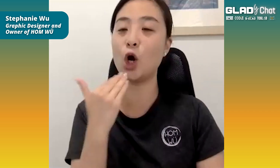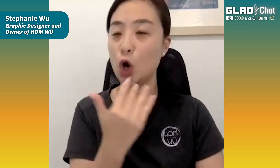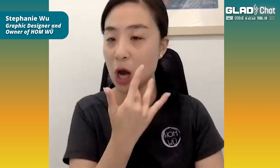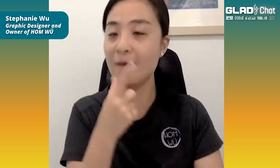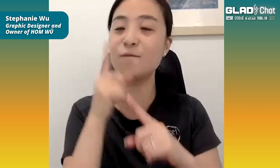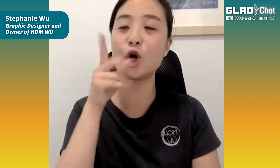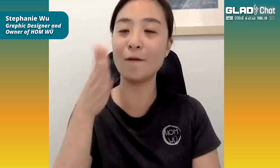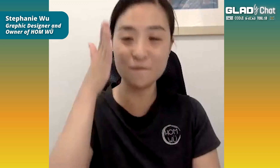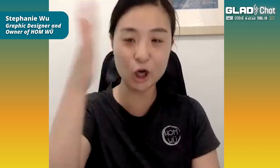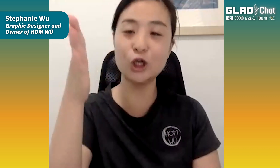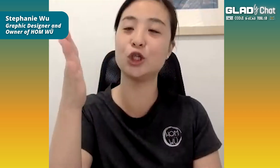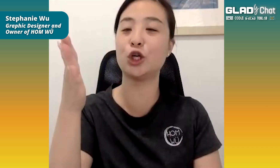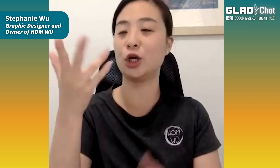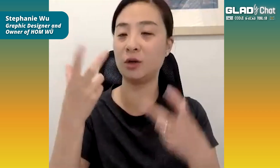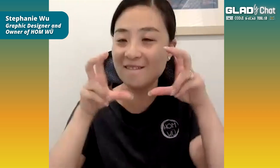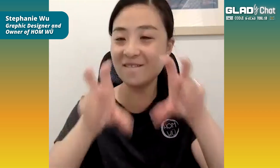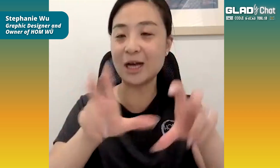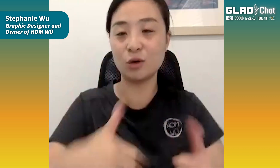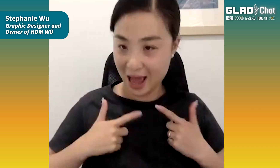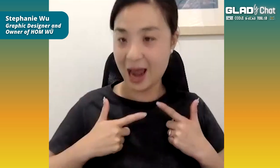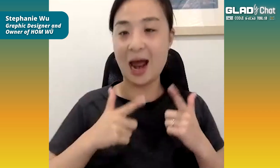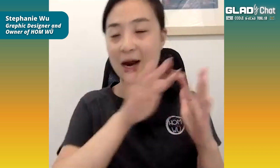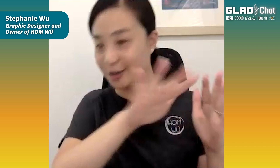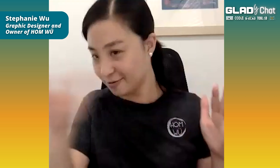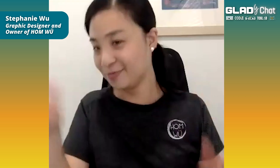for good luck in the future and invest in your life, all of that.